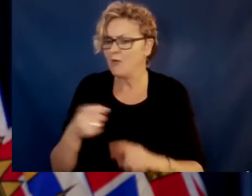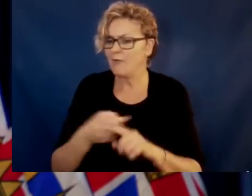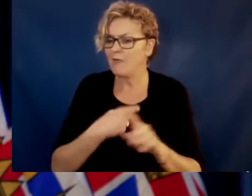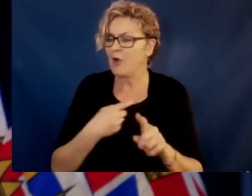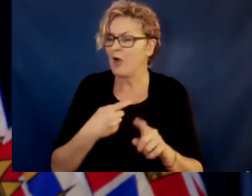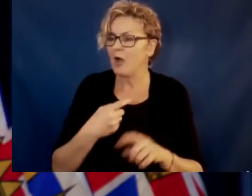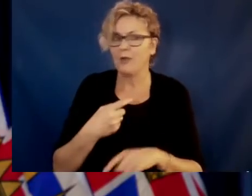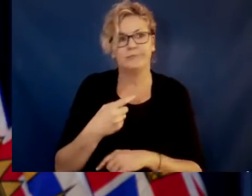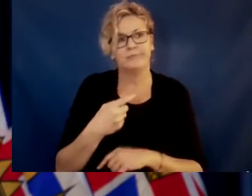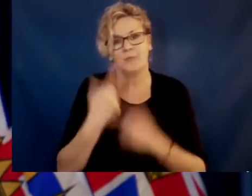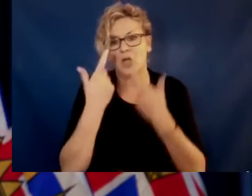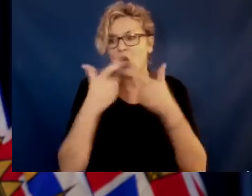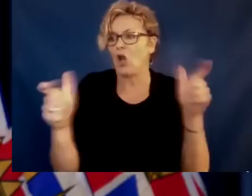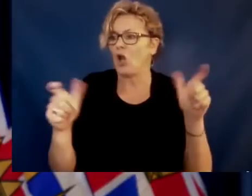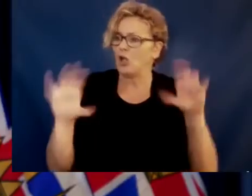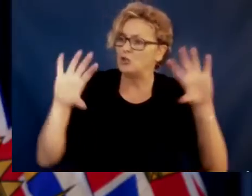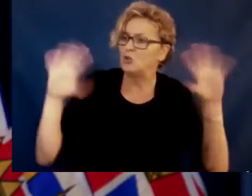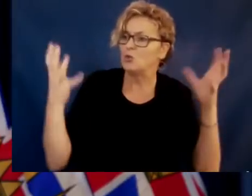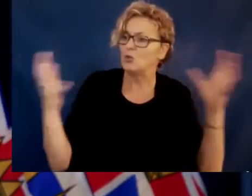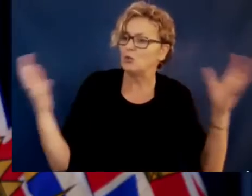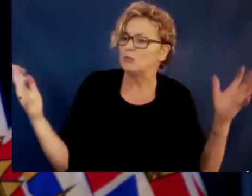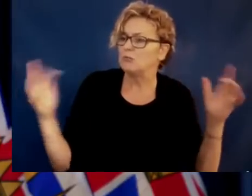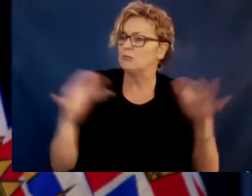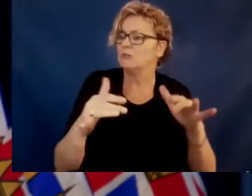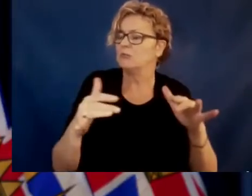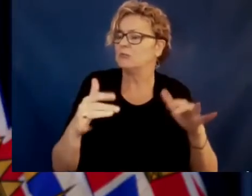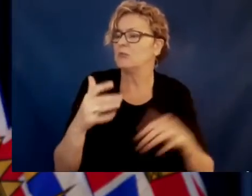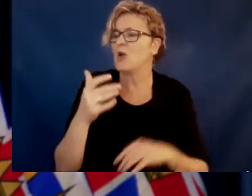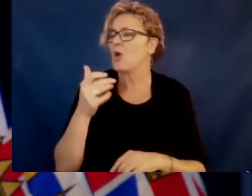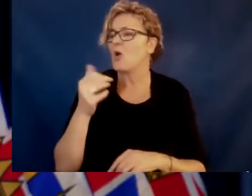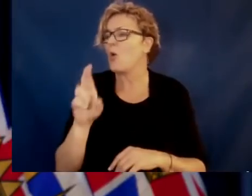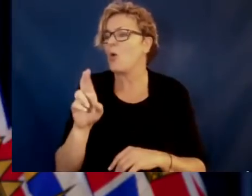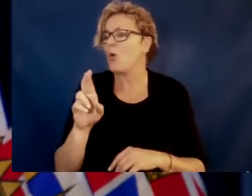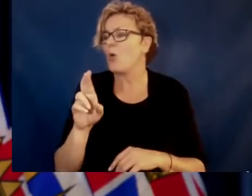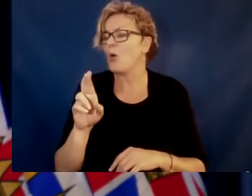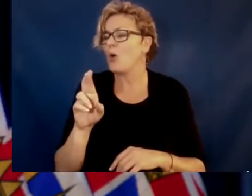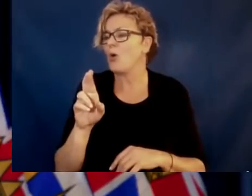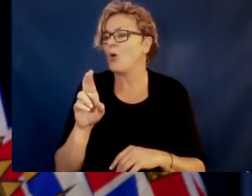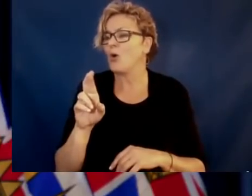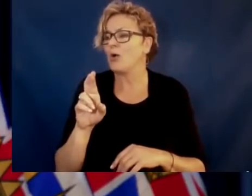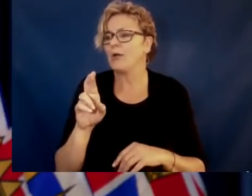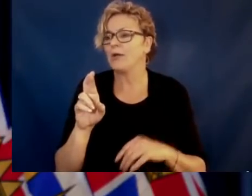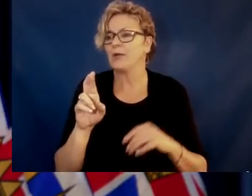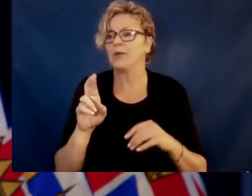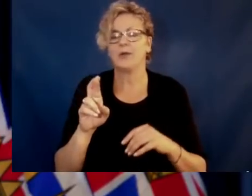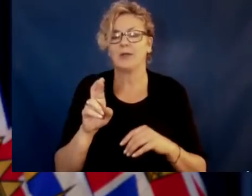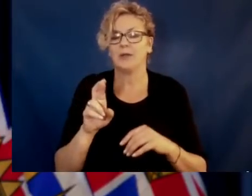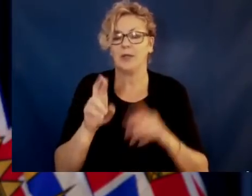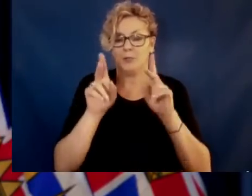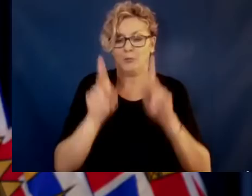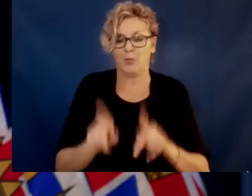is a combination, but we are mostly seeing small transmission chains within a family family, within a group.